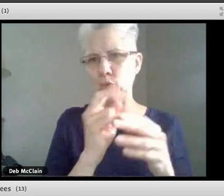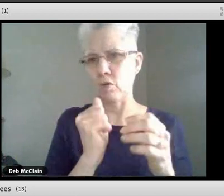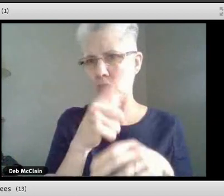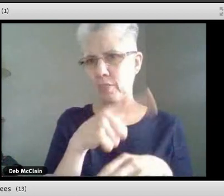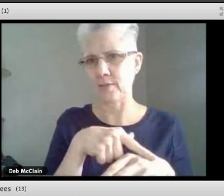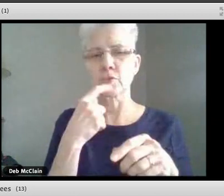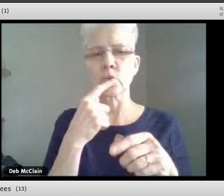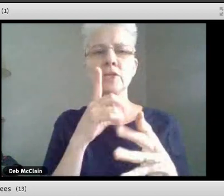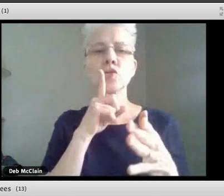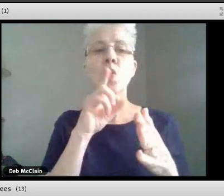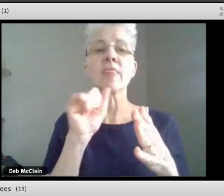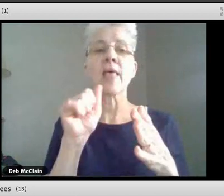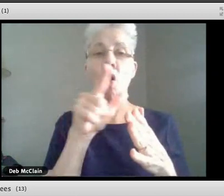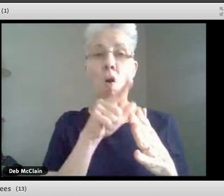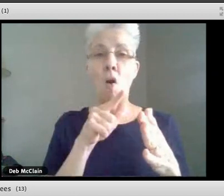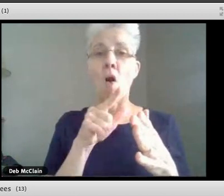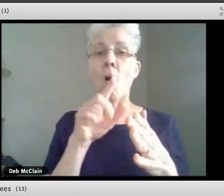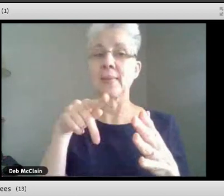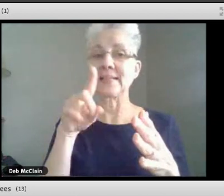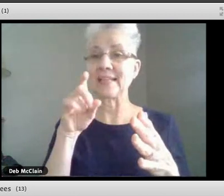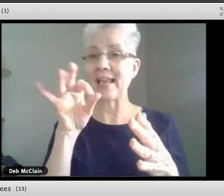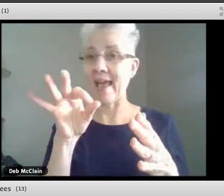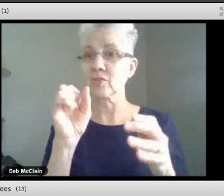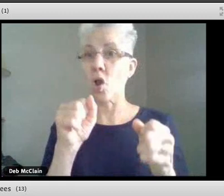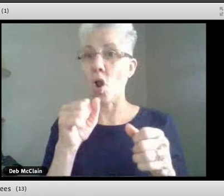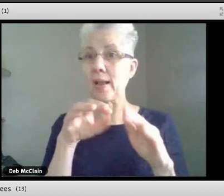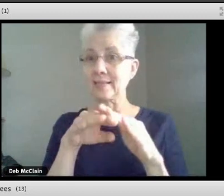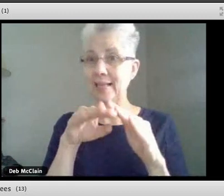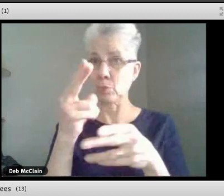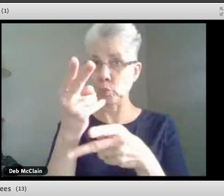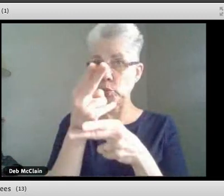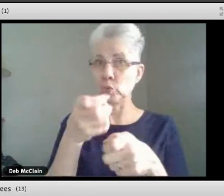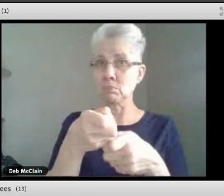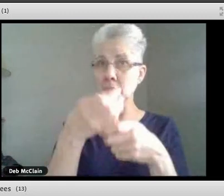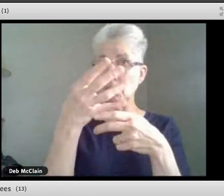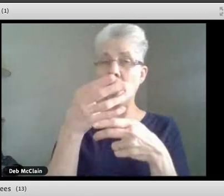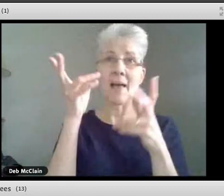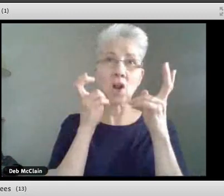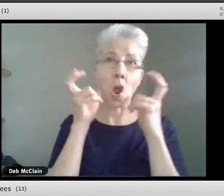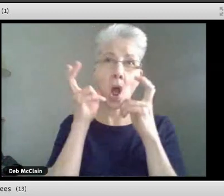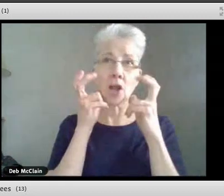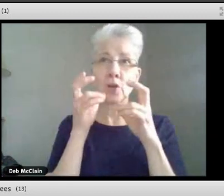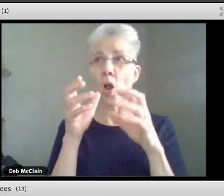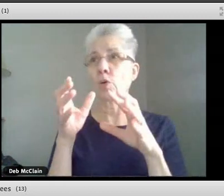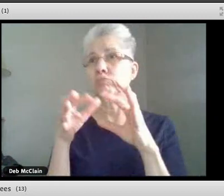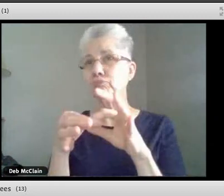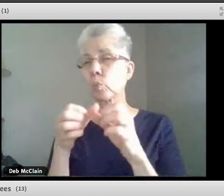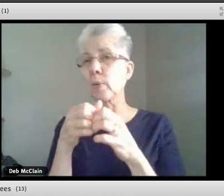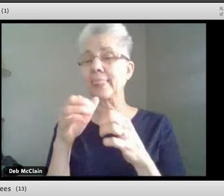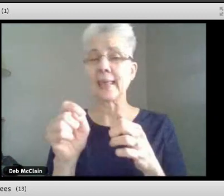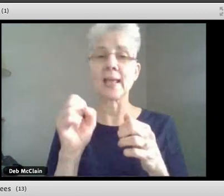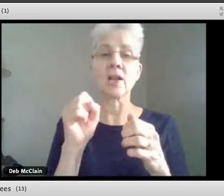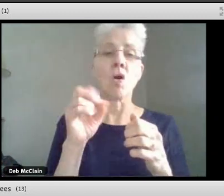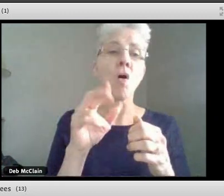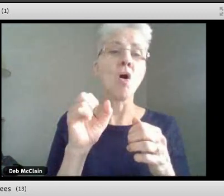they have some sort of audio component like Reba said. Our web interfaces have properly labeled page elements.